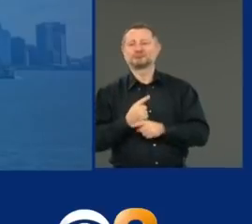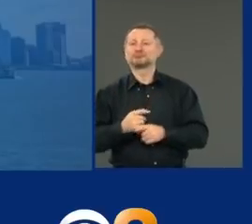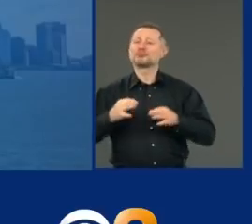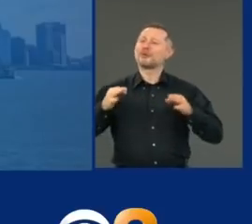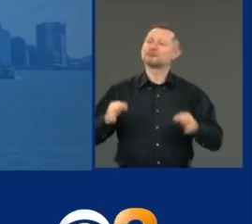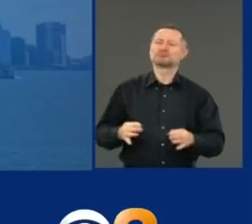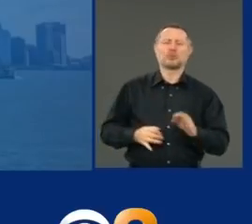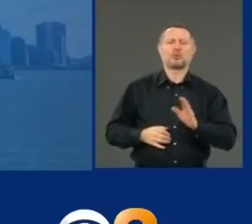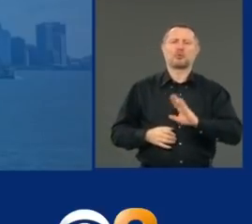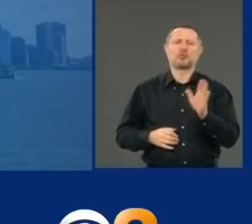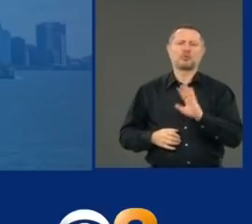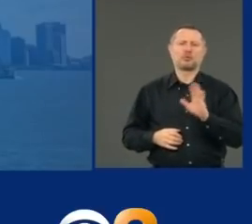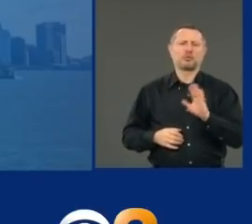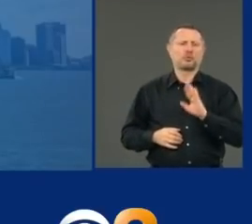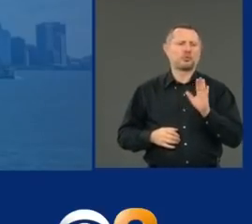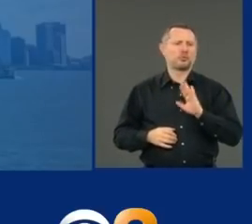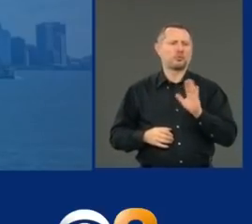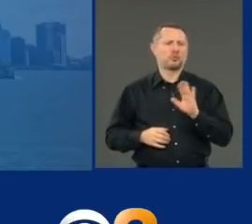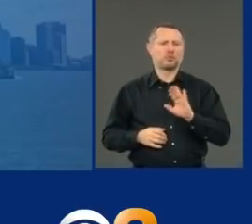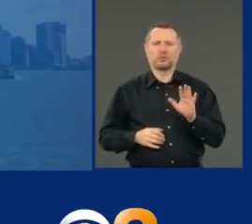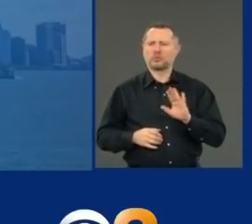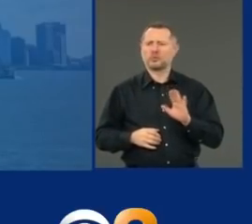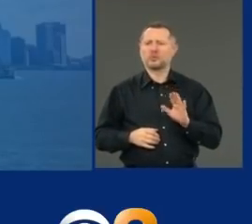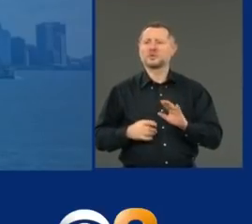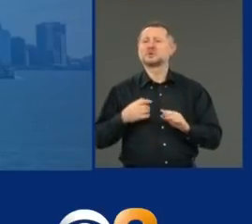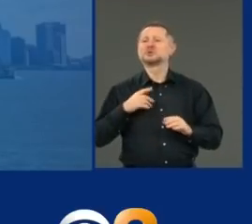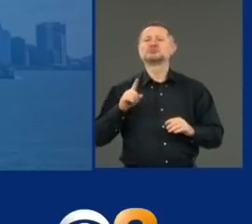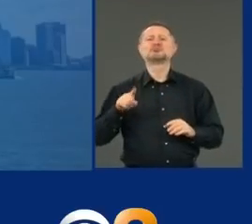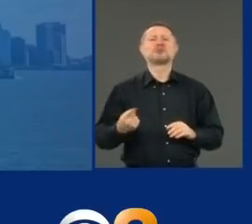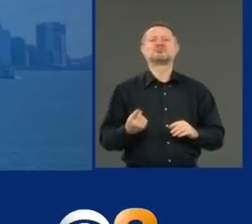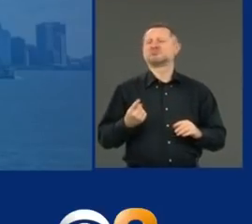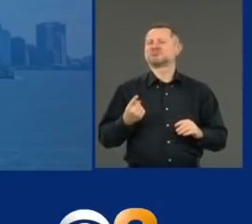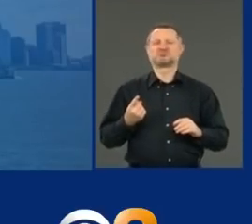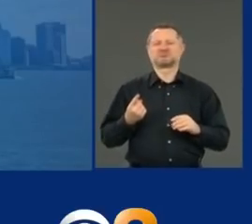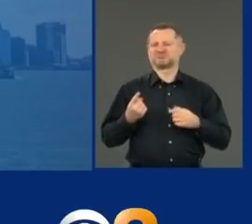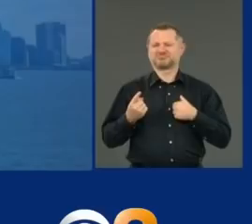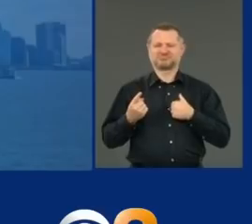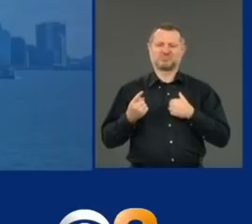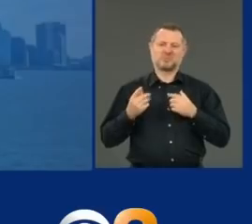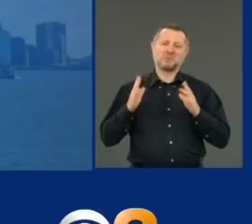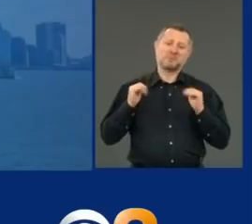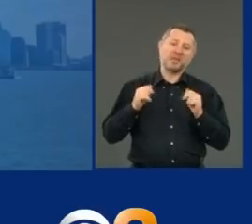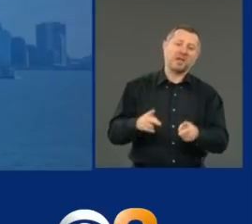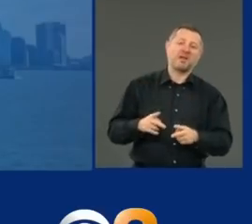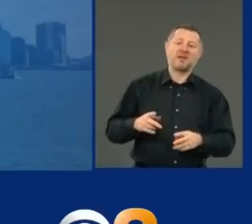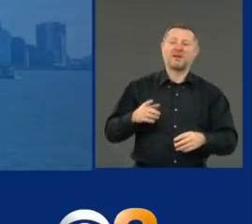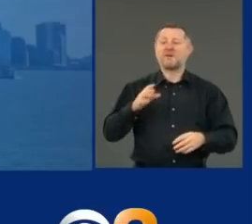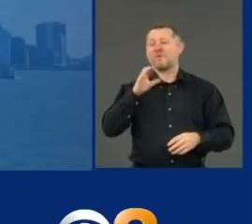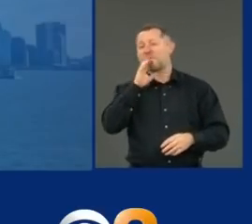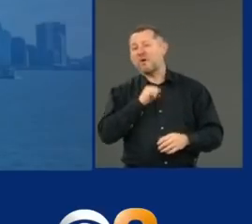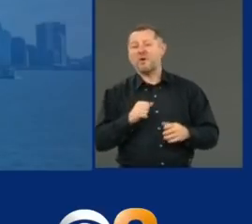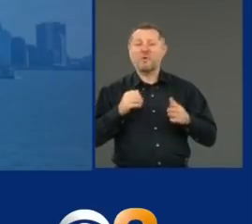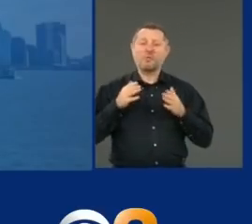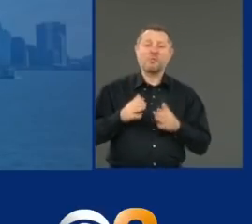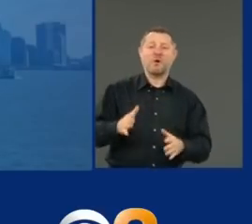AND RE-CREATING THE ECONOMY. I DON'T BELIEVE THIS ECONOMY JUST BOUNCES BACK. I DON'T BELIEVE